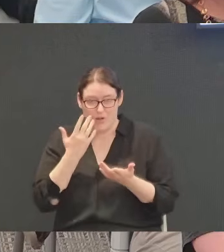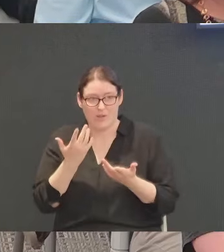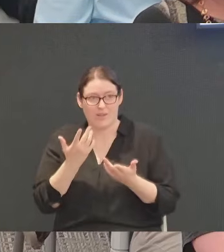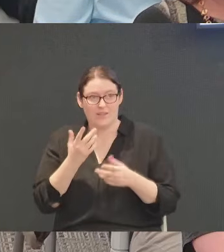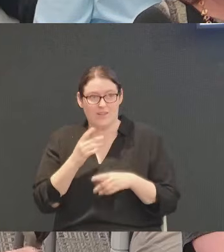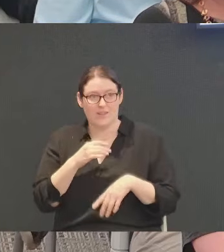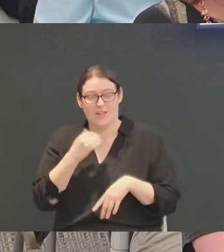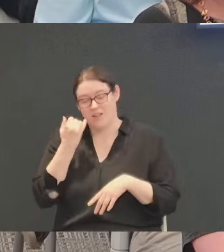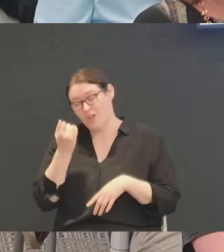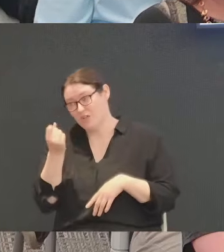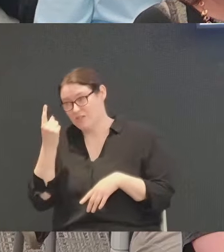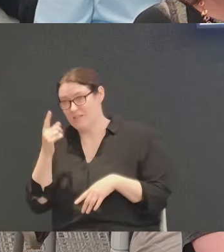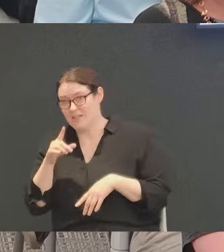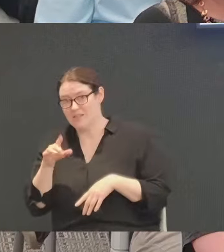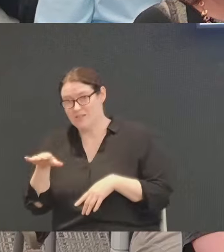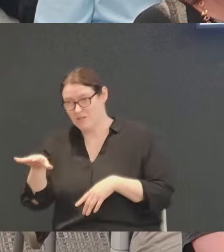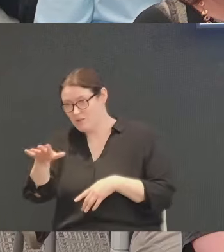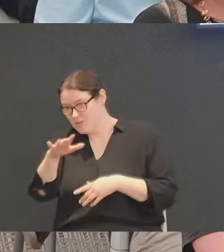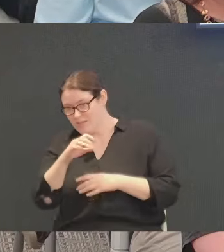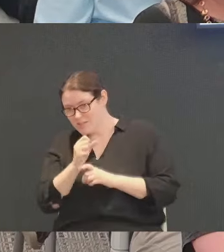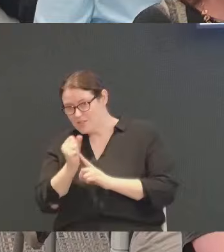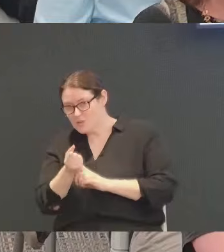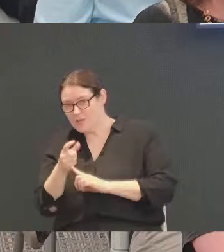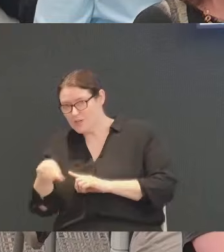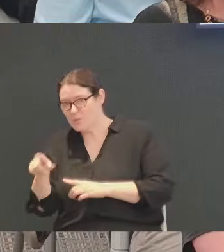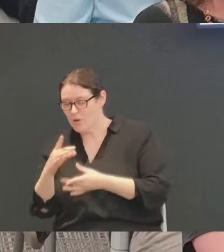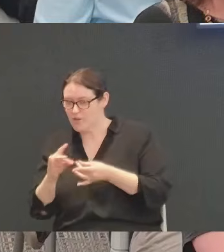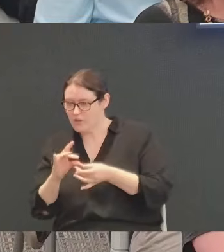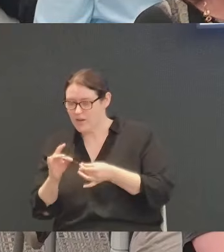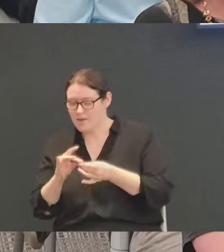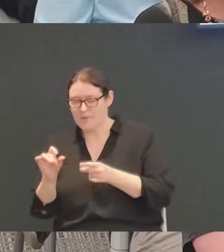I understand, you know, the situations that you guys have talked about and I know that we